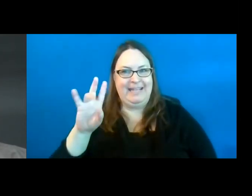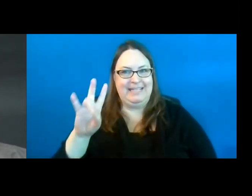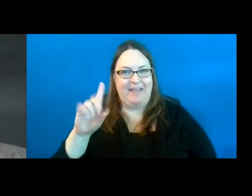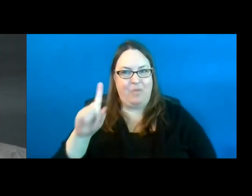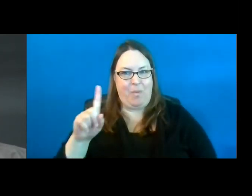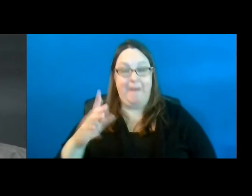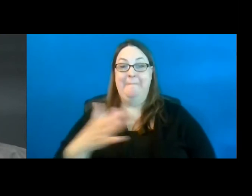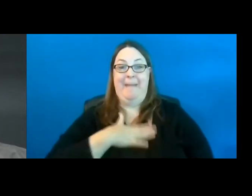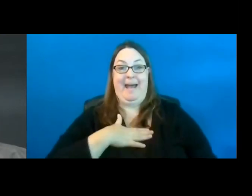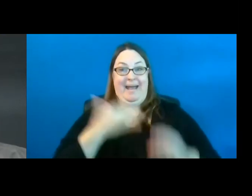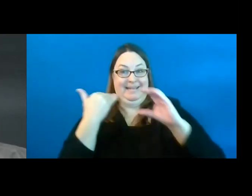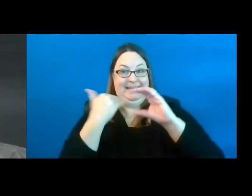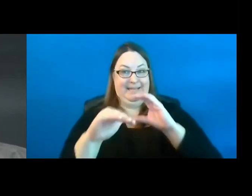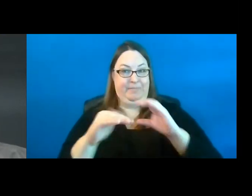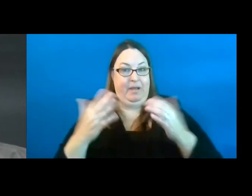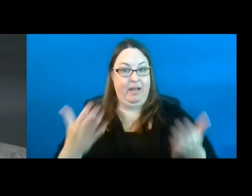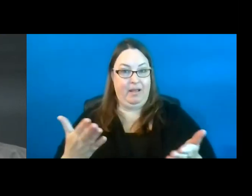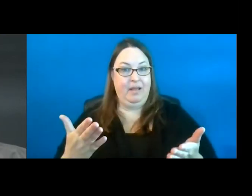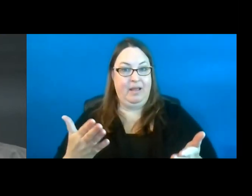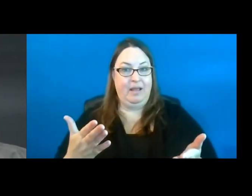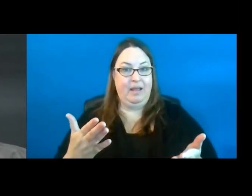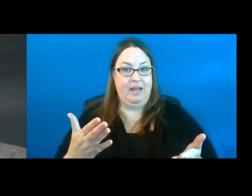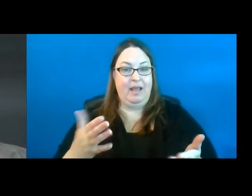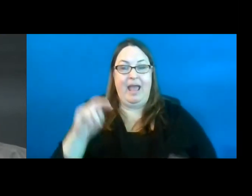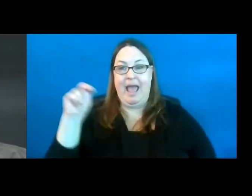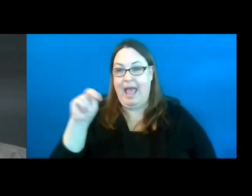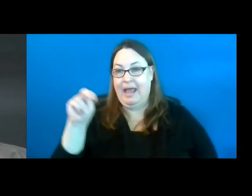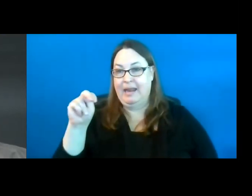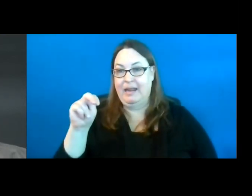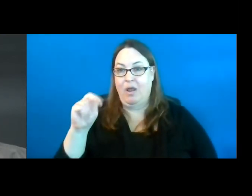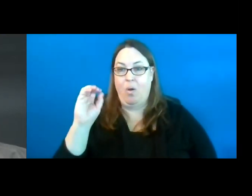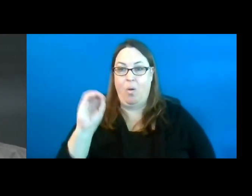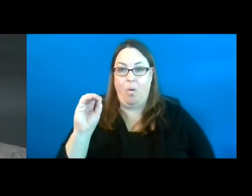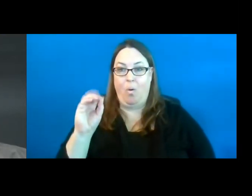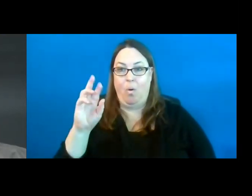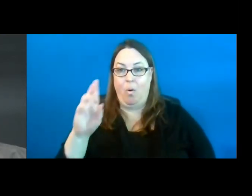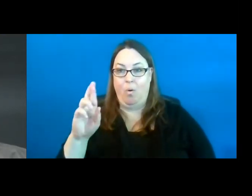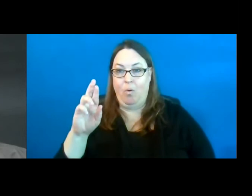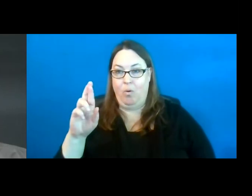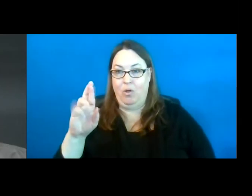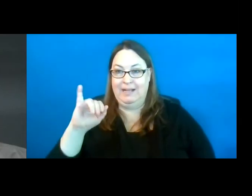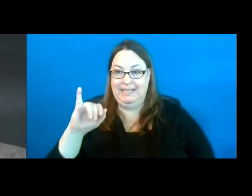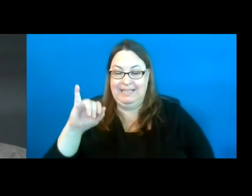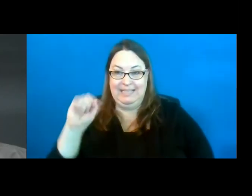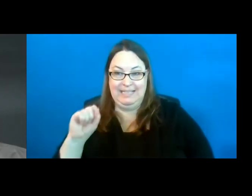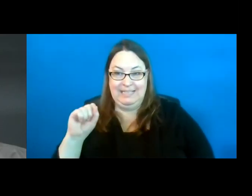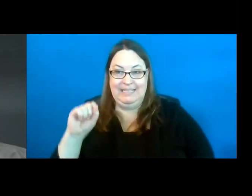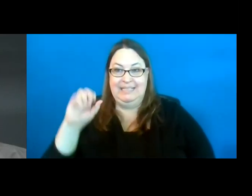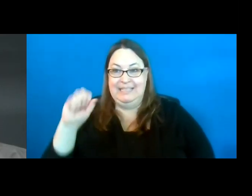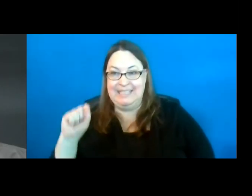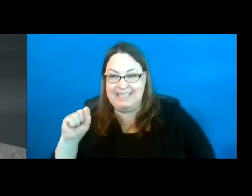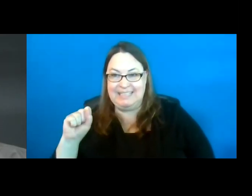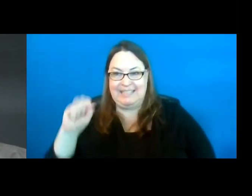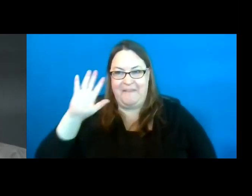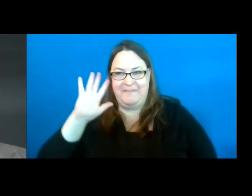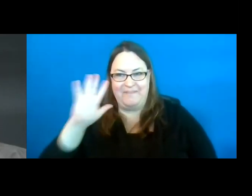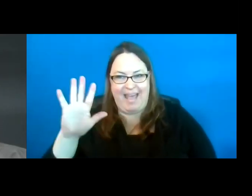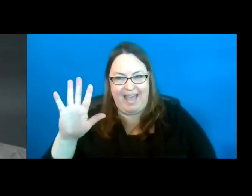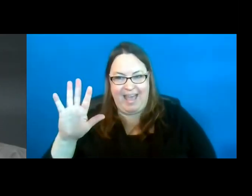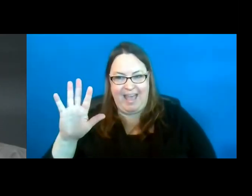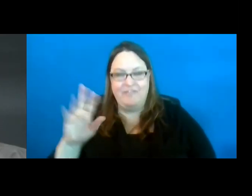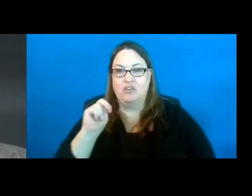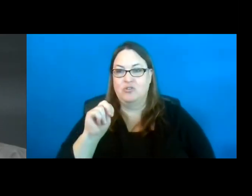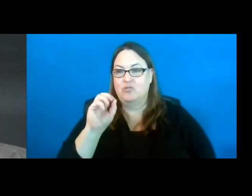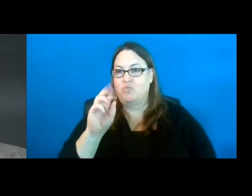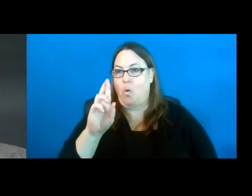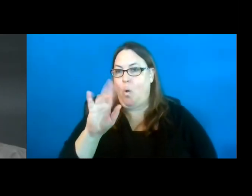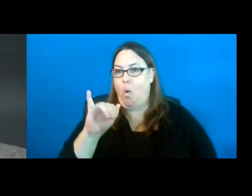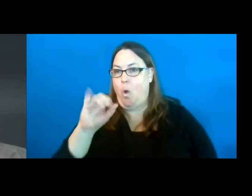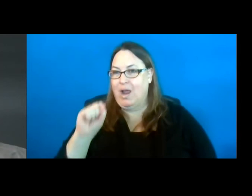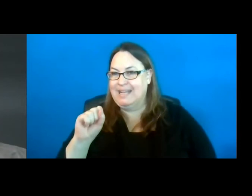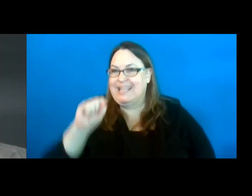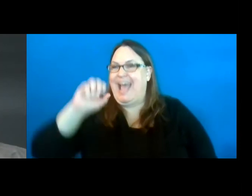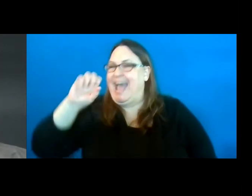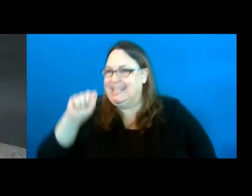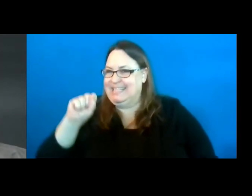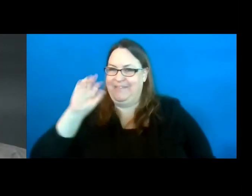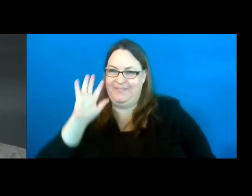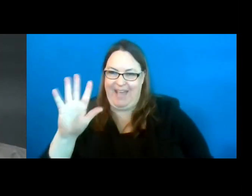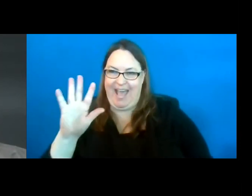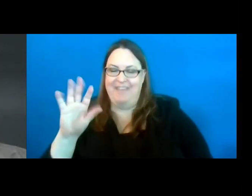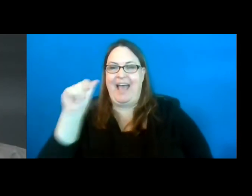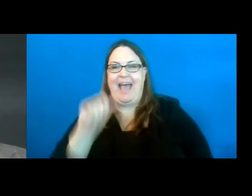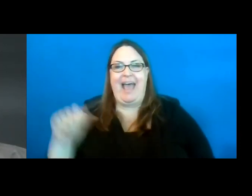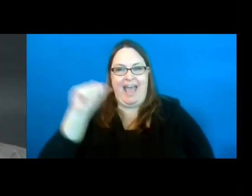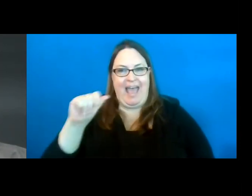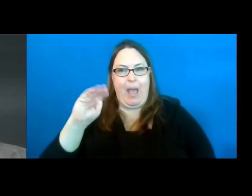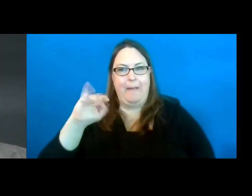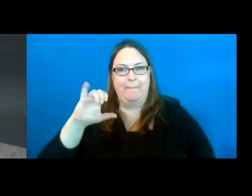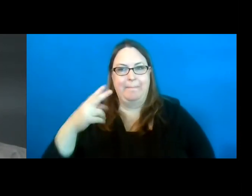My email is norriss5@michigan.gov.